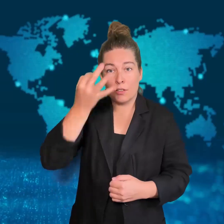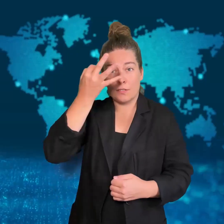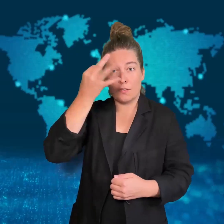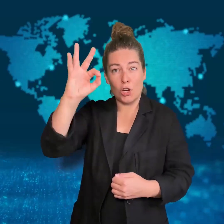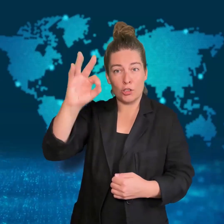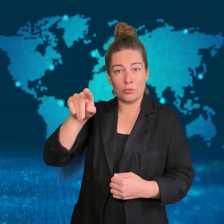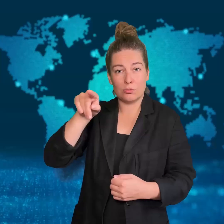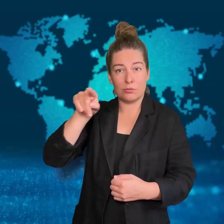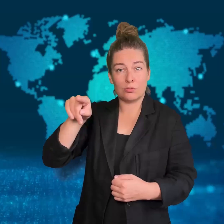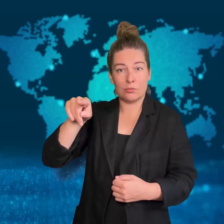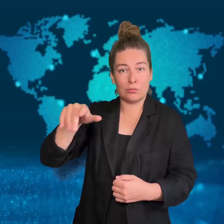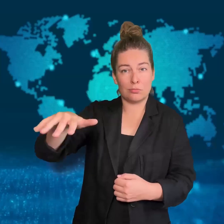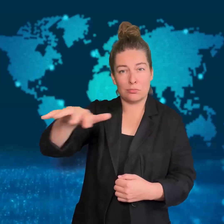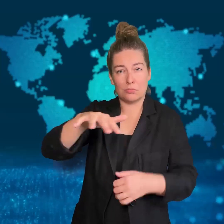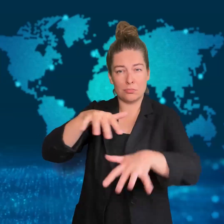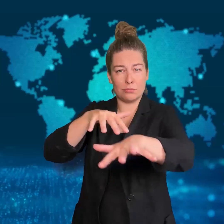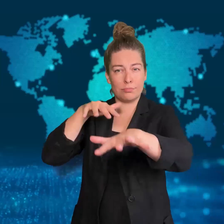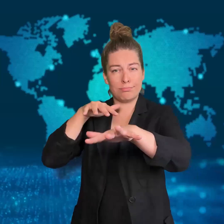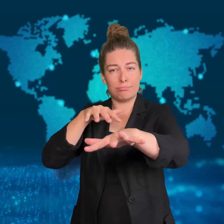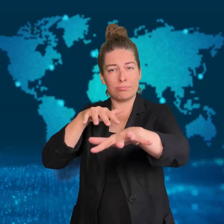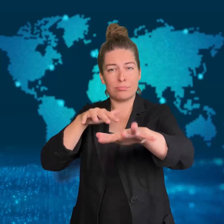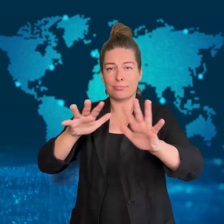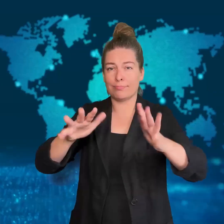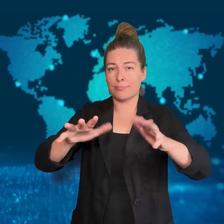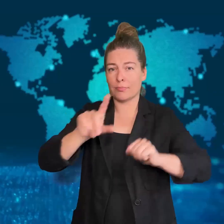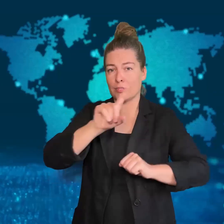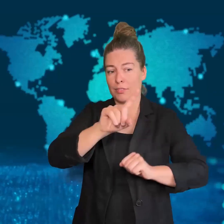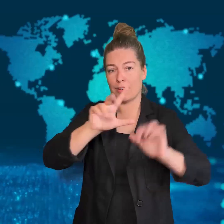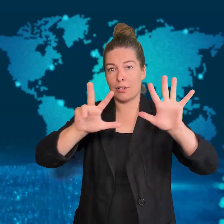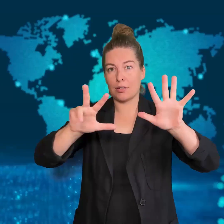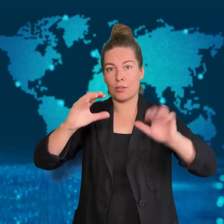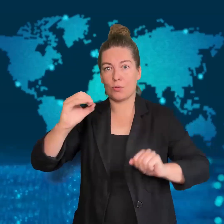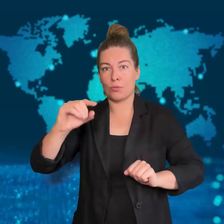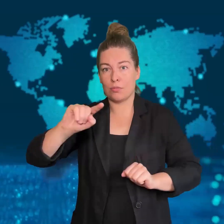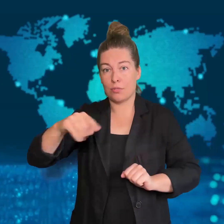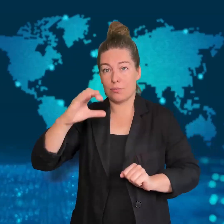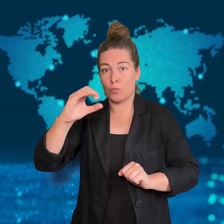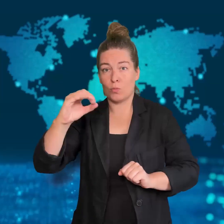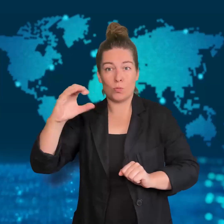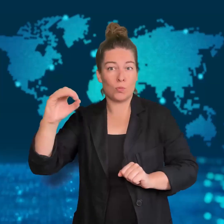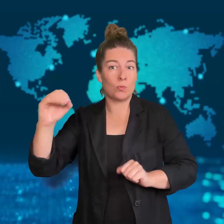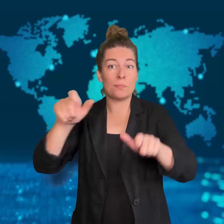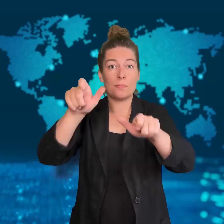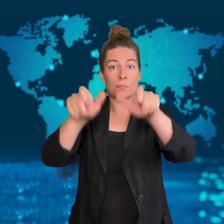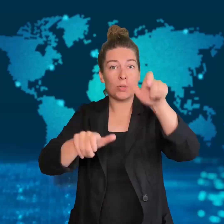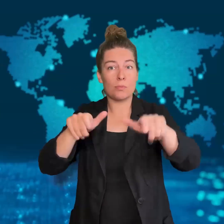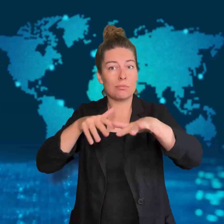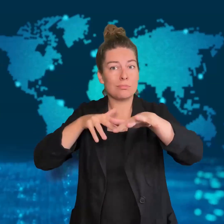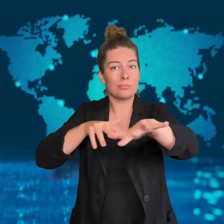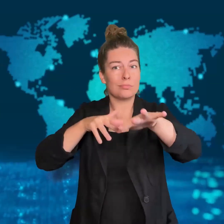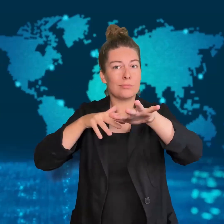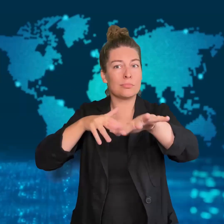[MONIKA]: At least 180,000 people in France marched against antisemitism.